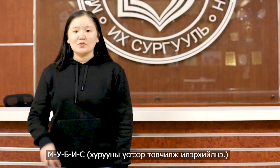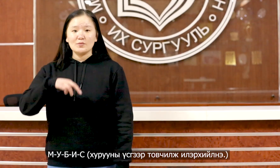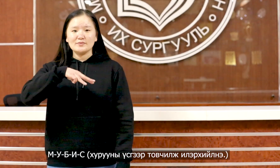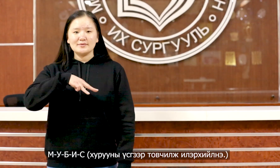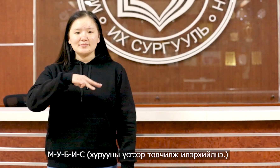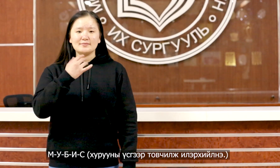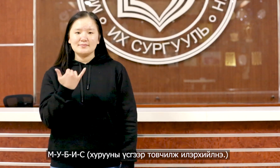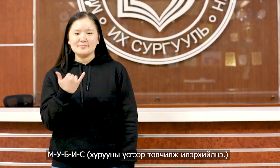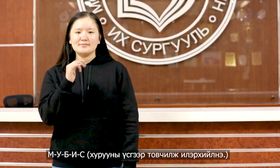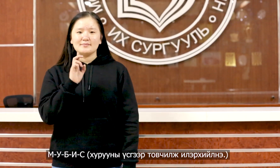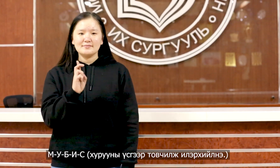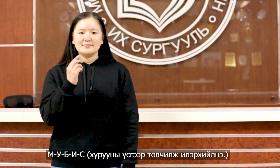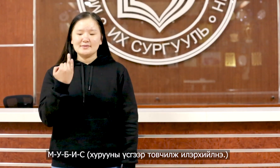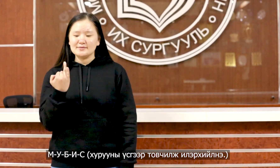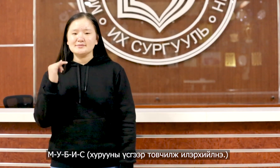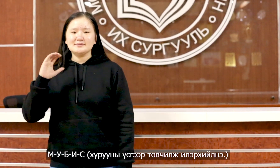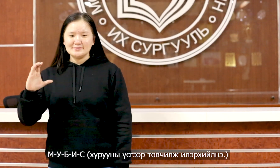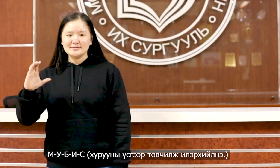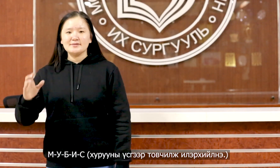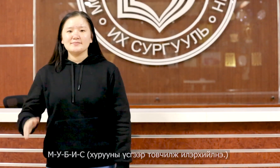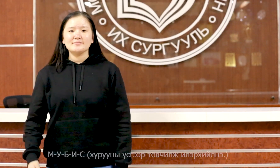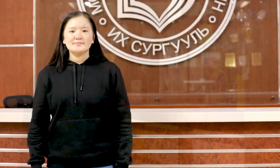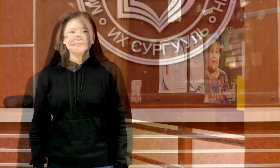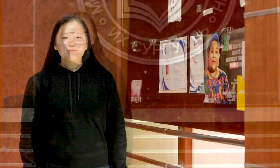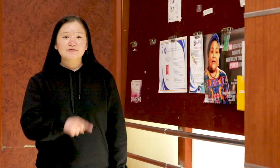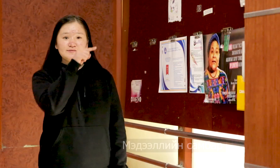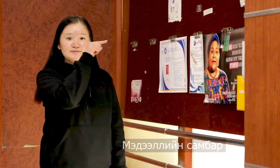Mongolian National University of Education- M-N-U-E (abbreviated by finger letters)